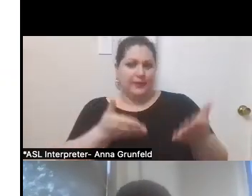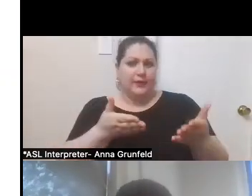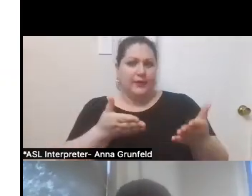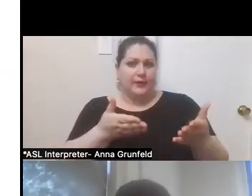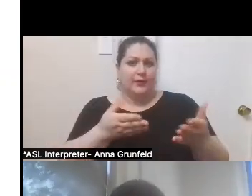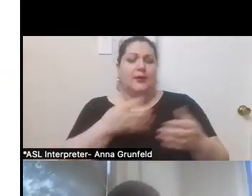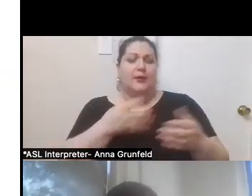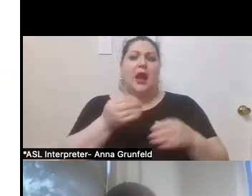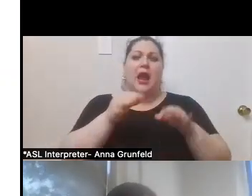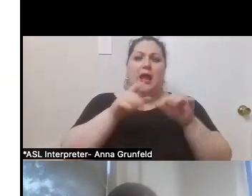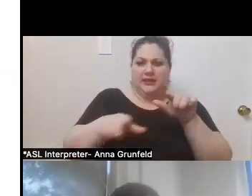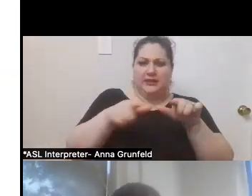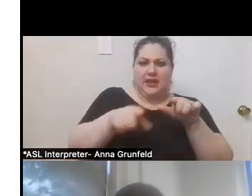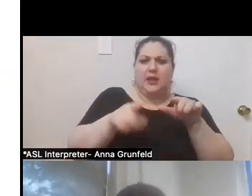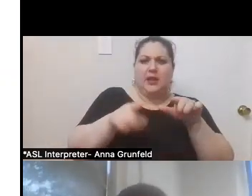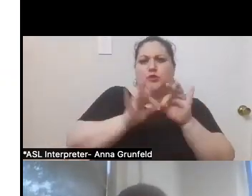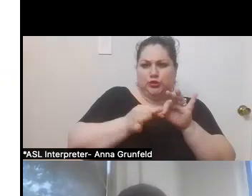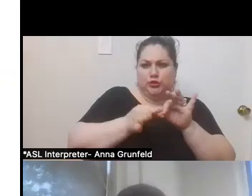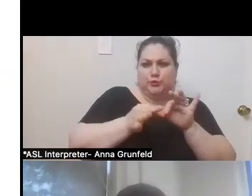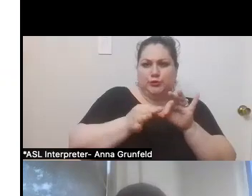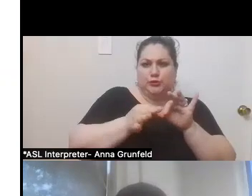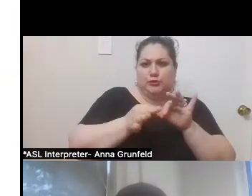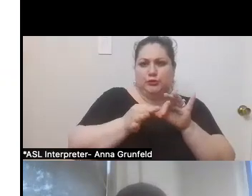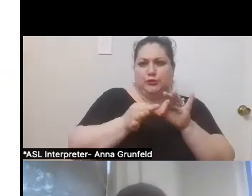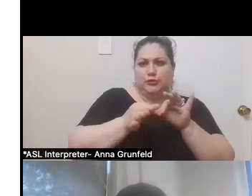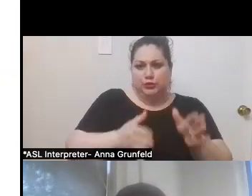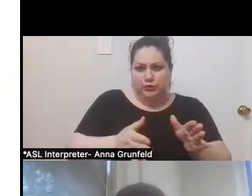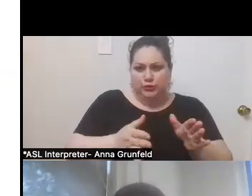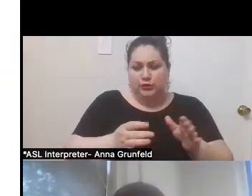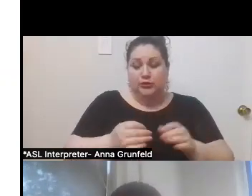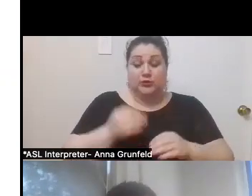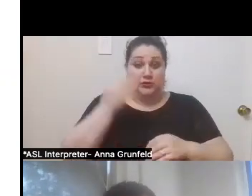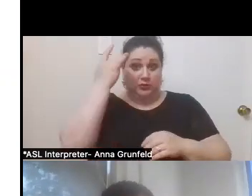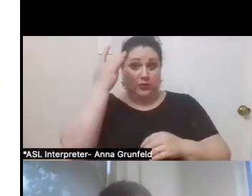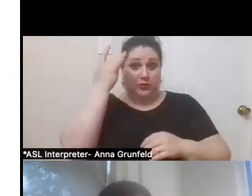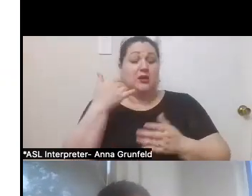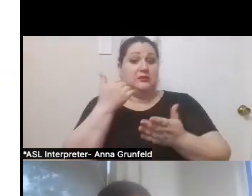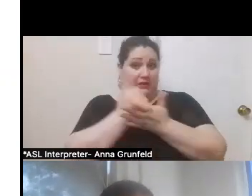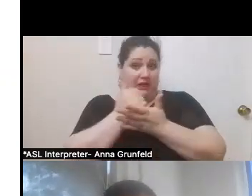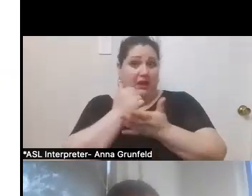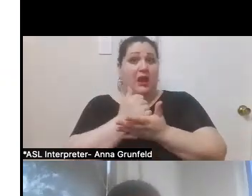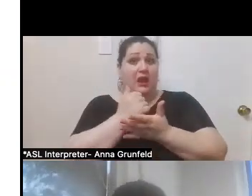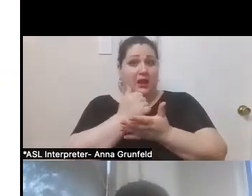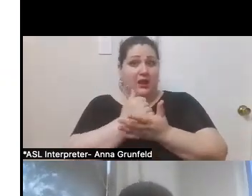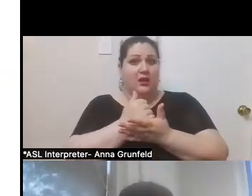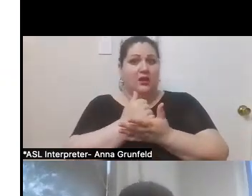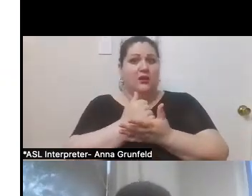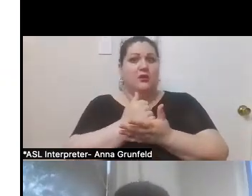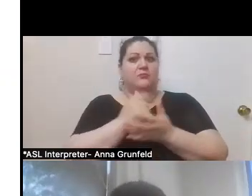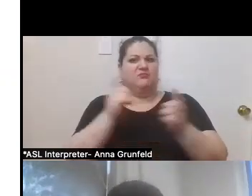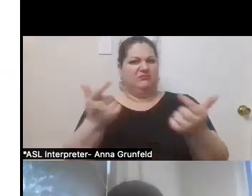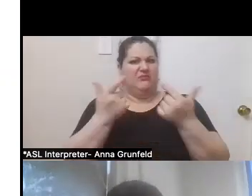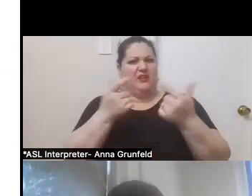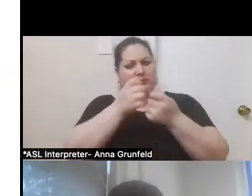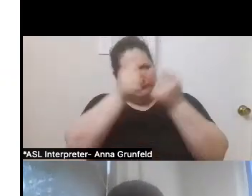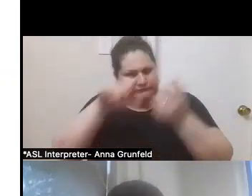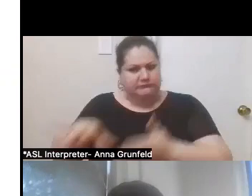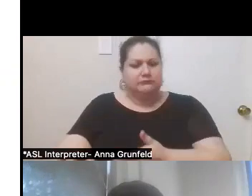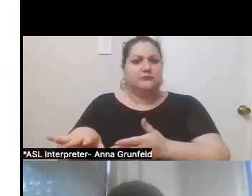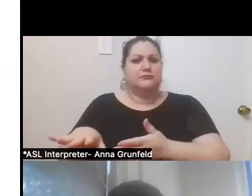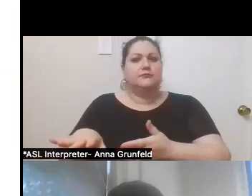because they really helped to, to, to knock down some of those barriers when it comes to access